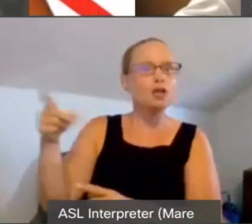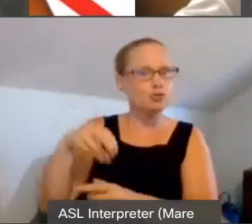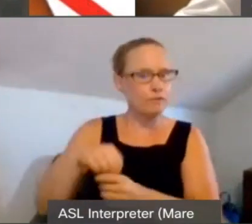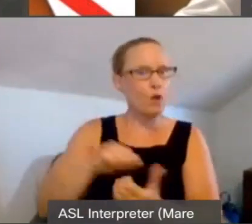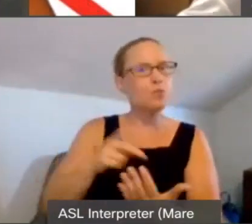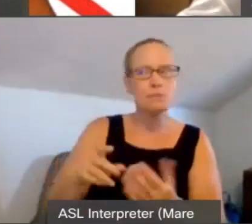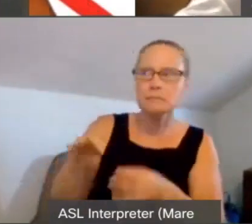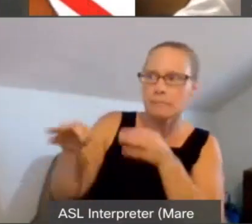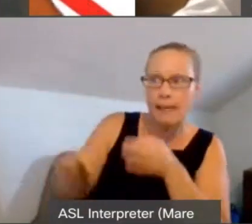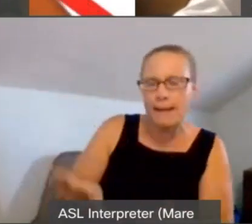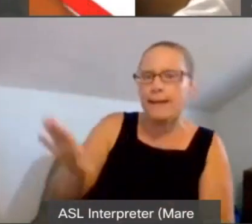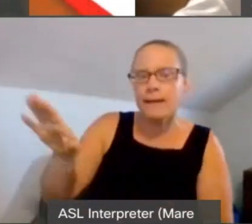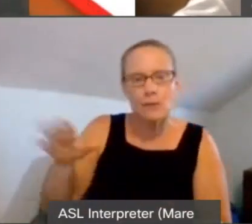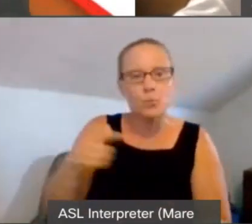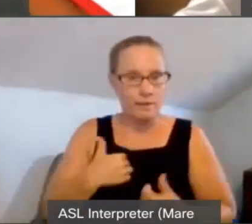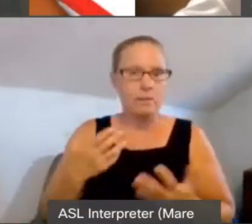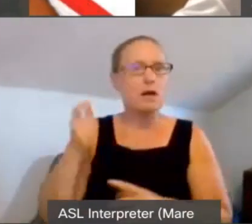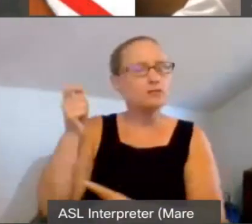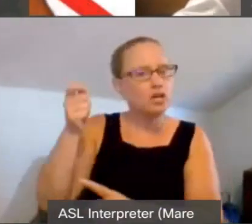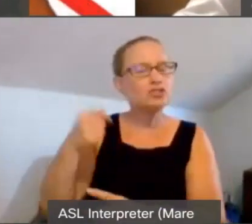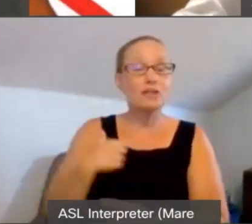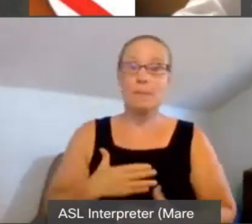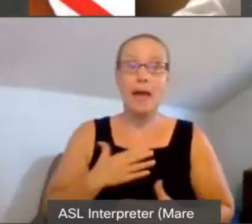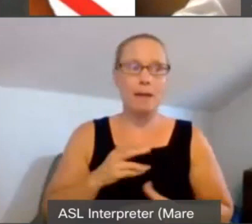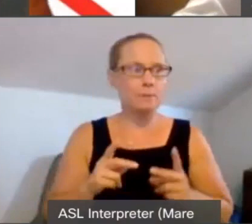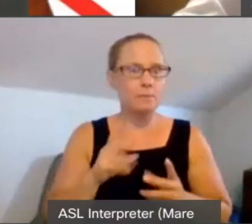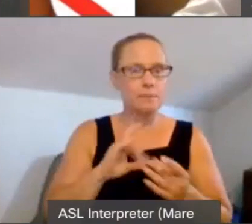and I'm glad this question was brought up thinking that you're placing one medicine,